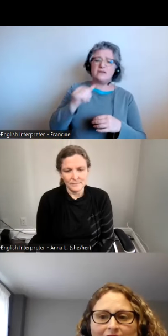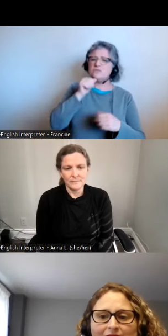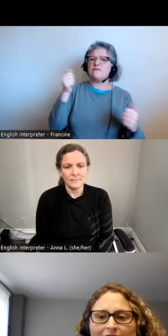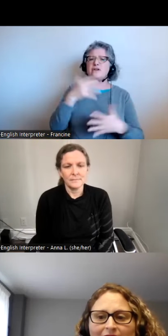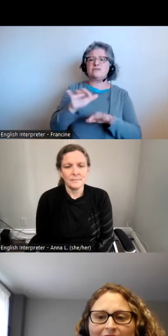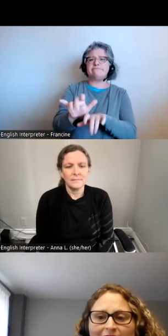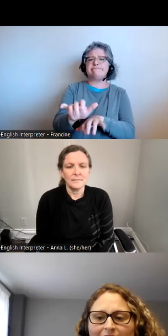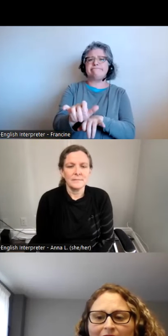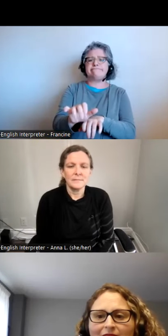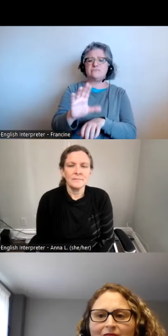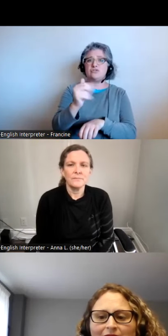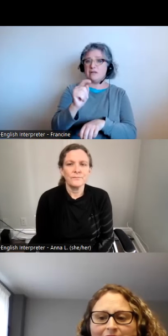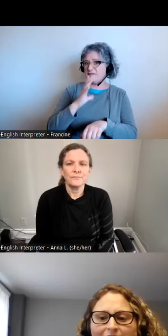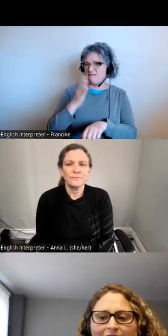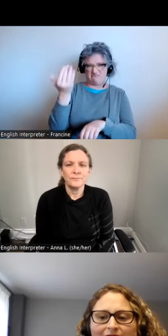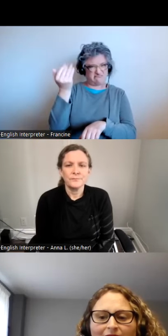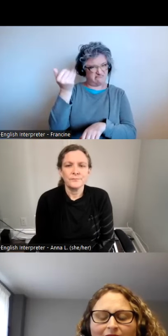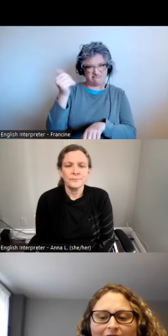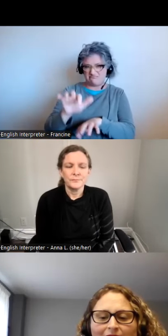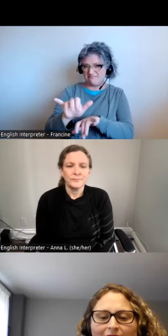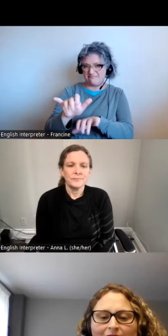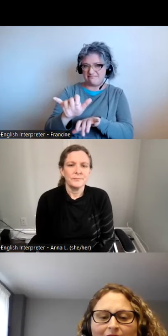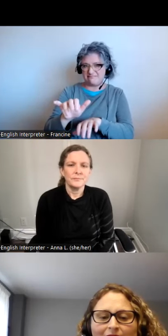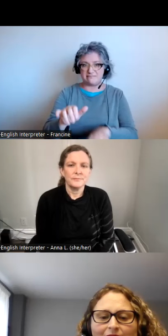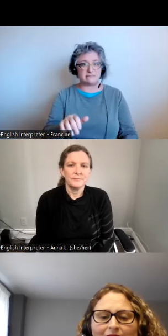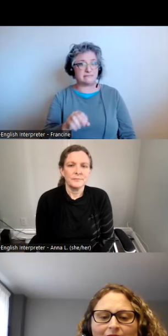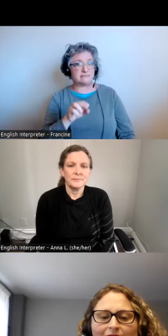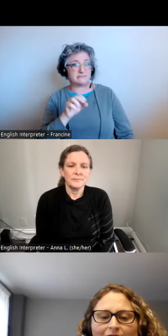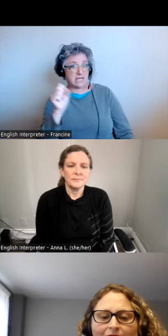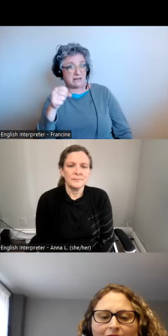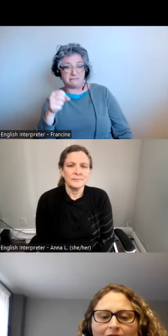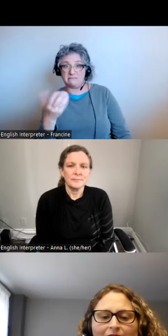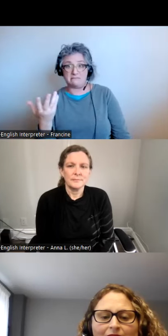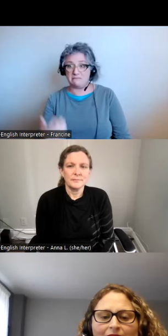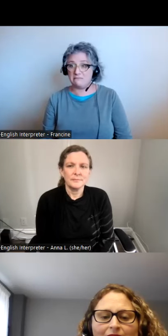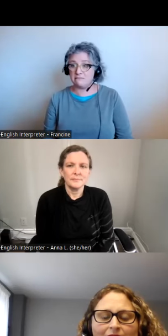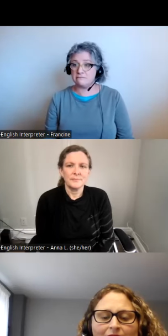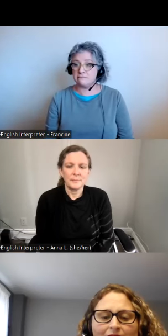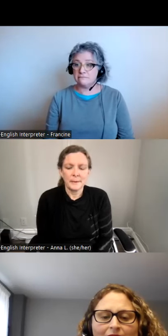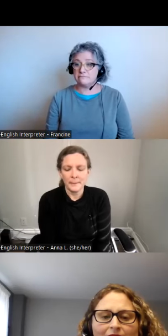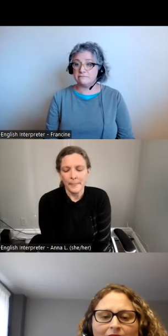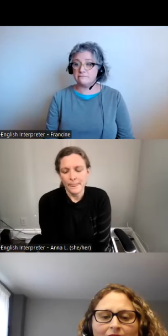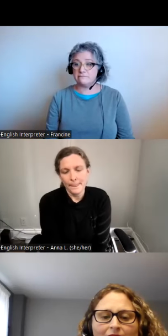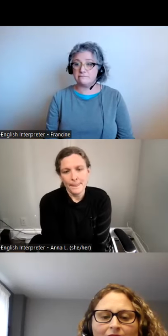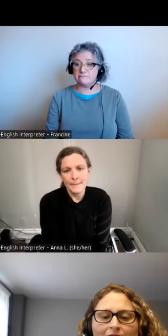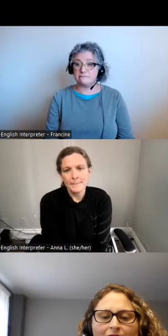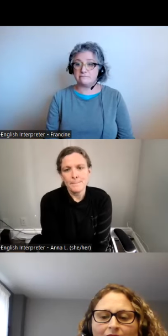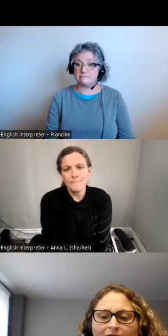folks? » Jonathan Pesoamzadeh: I was just saying in anyone has any questions, don't be afraid to type in the chat. It's